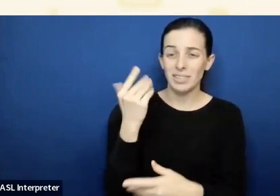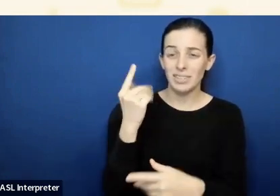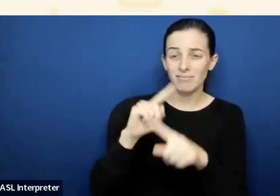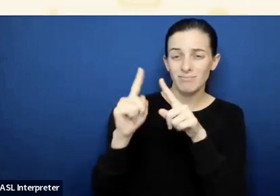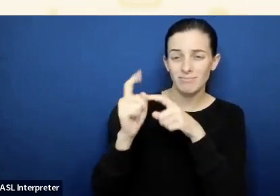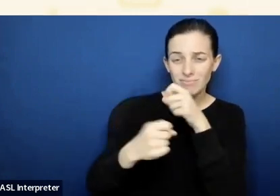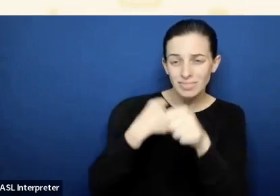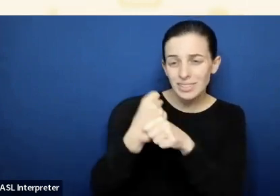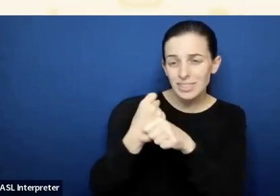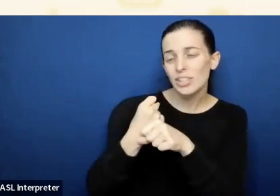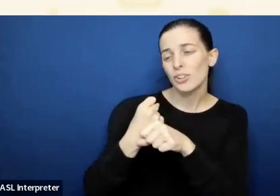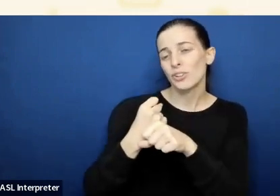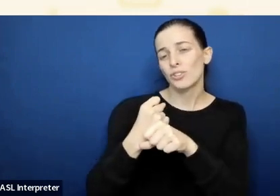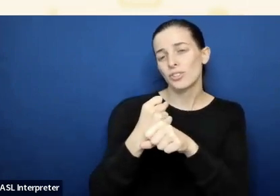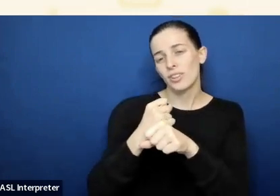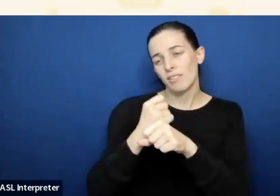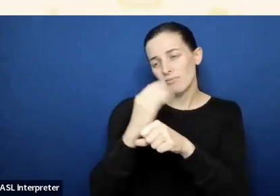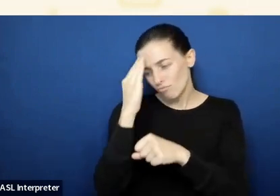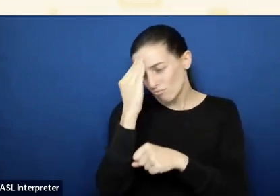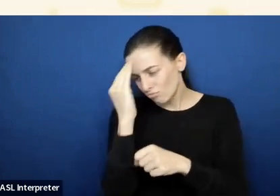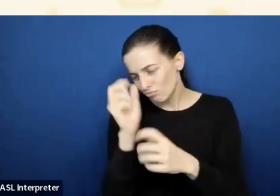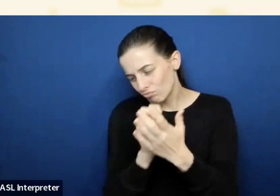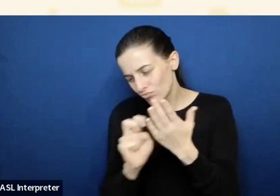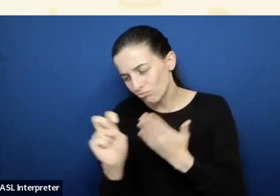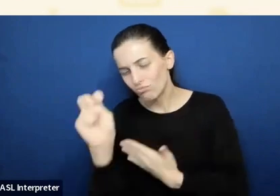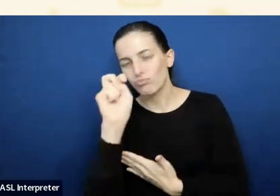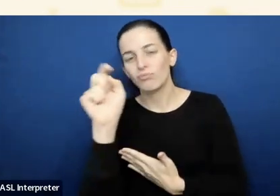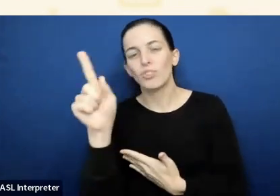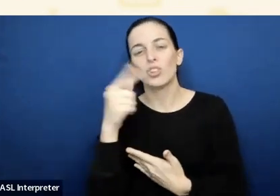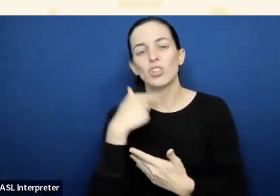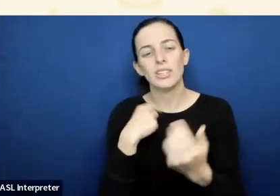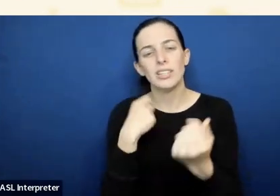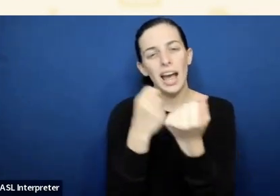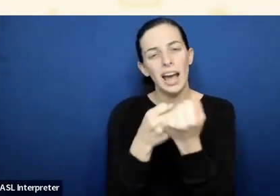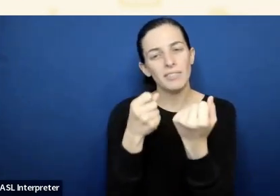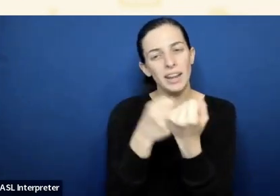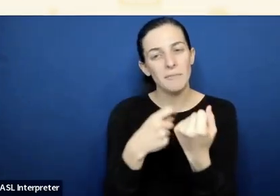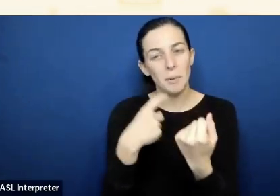she has advocated for mental health awareness, diversity,